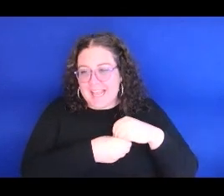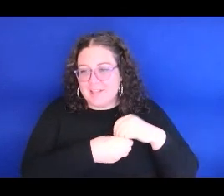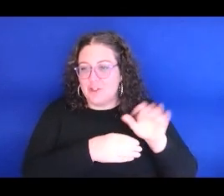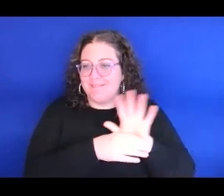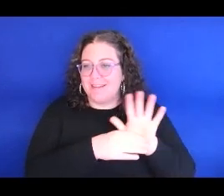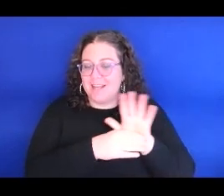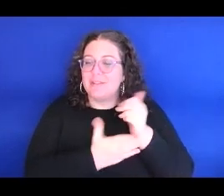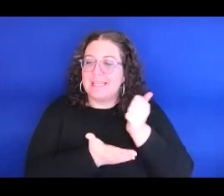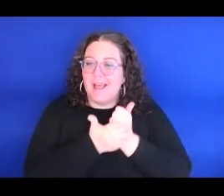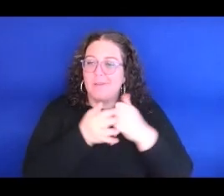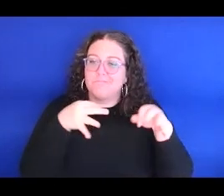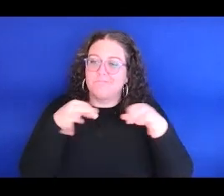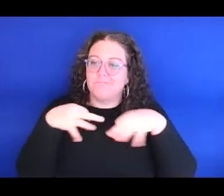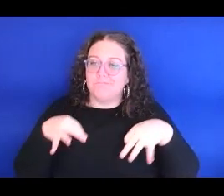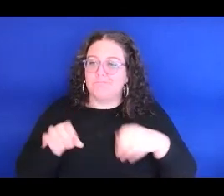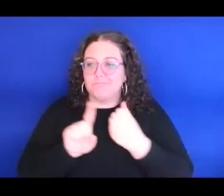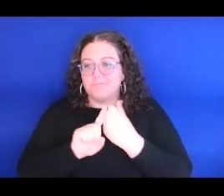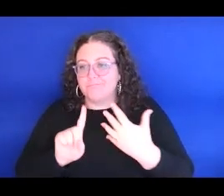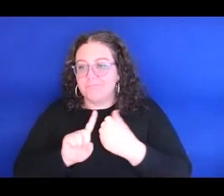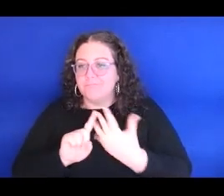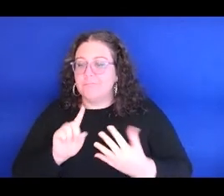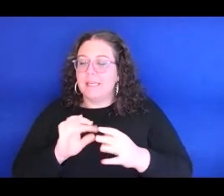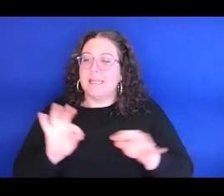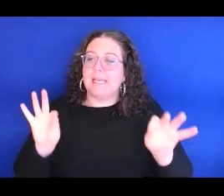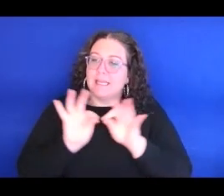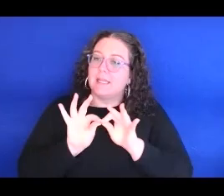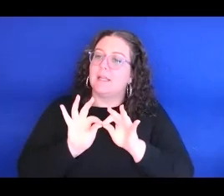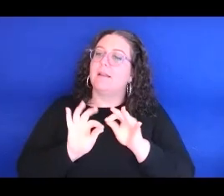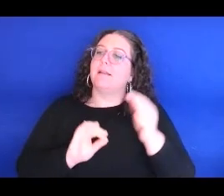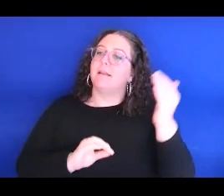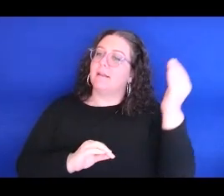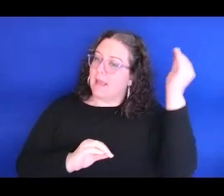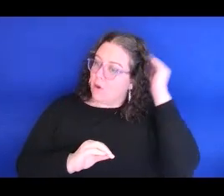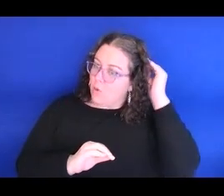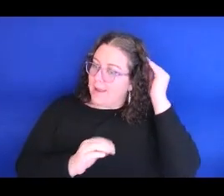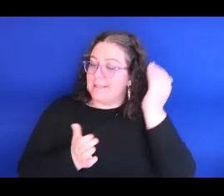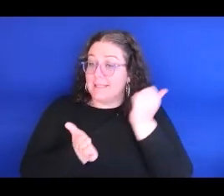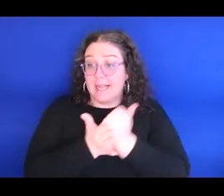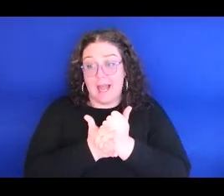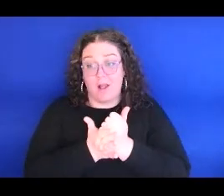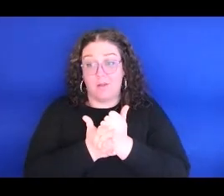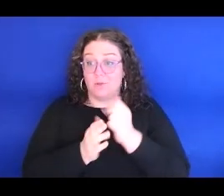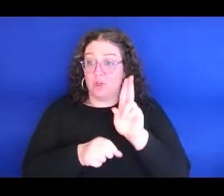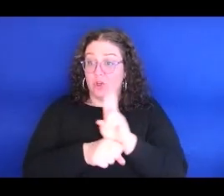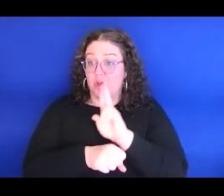takeaways and link viewers directly to the original resources extending the reach and